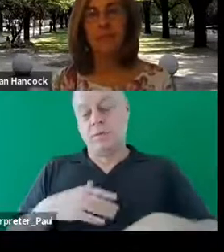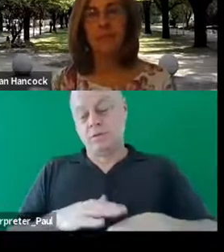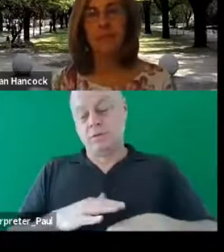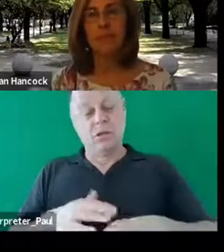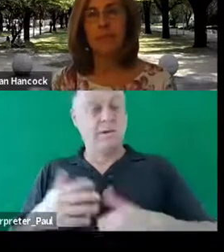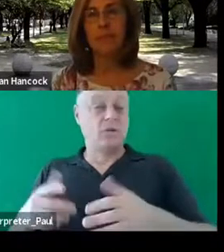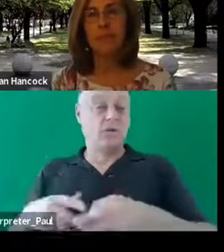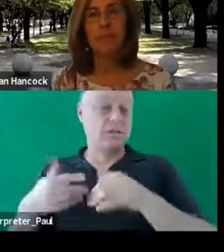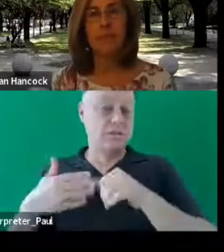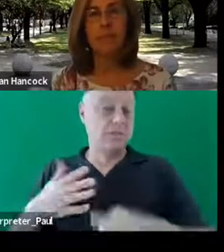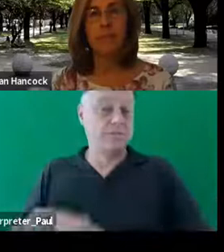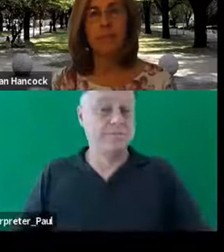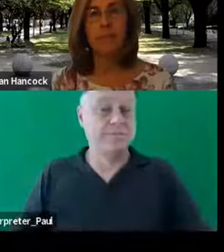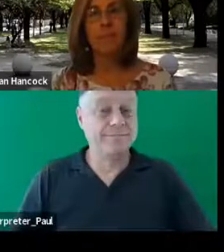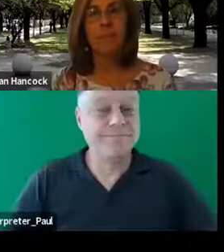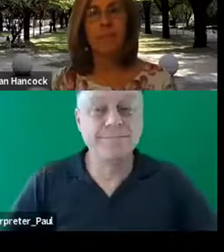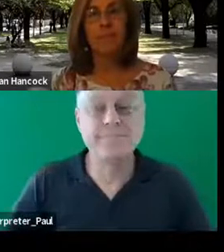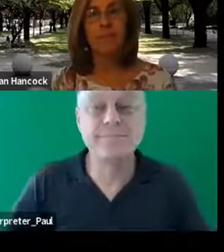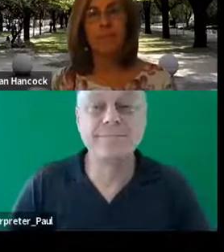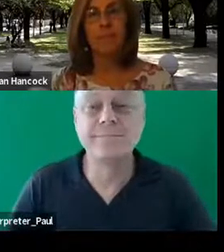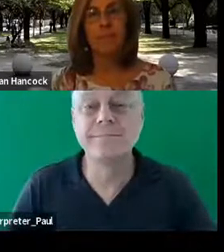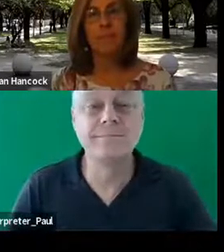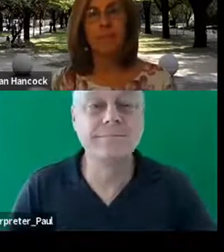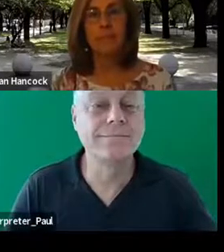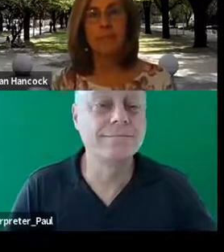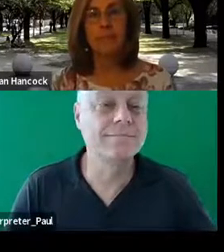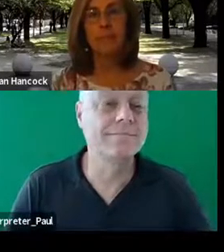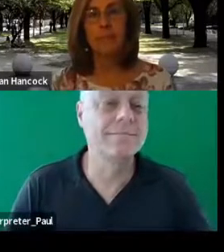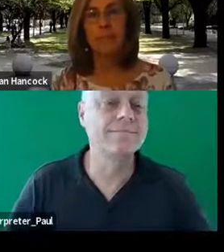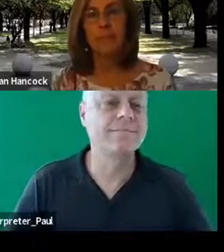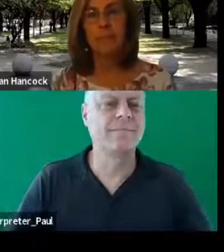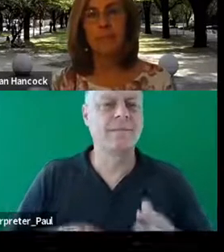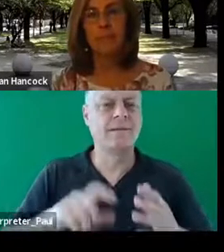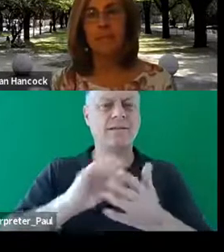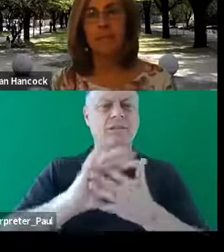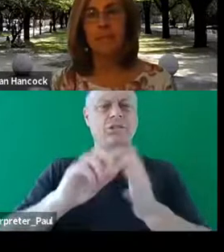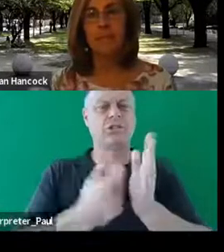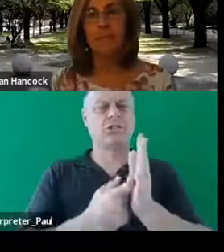questions. Now, Charlotte, I'm interested in how you got the leaders on your side as you were